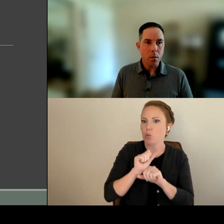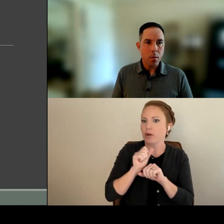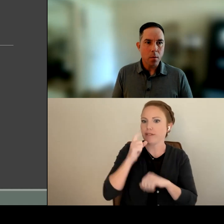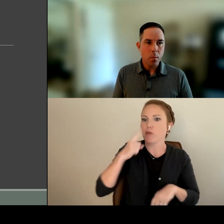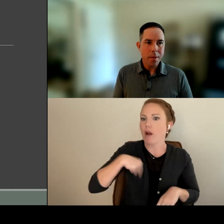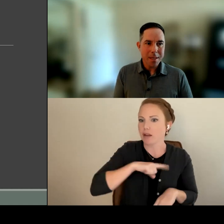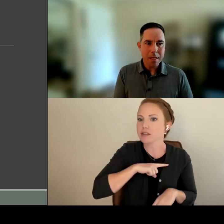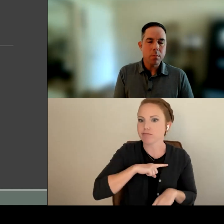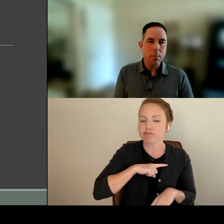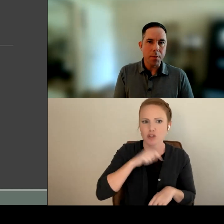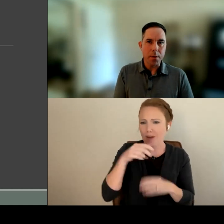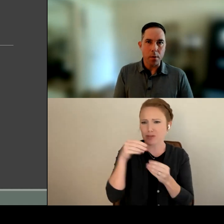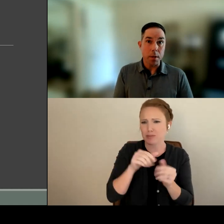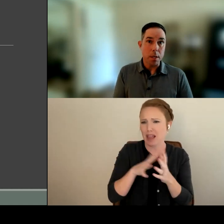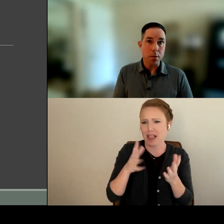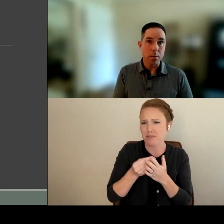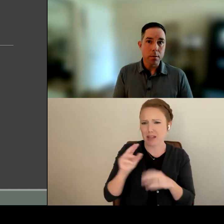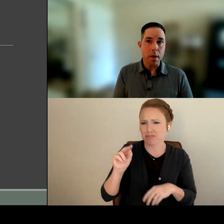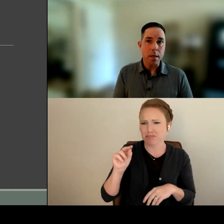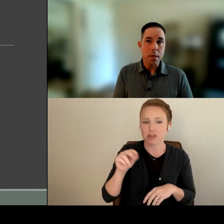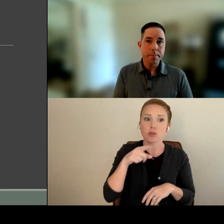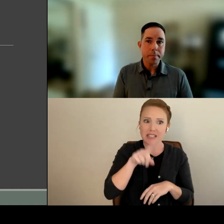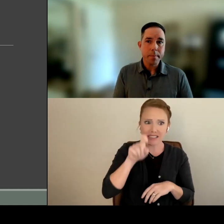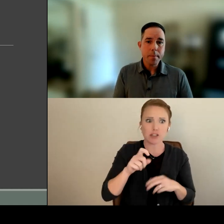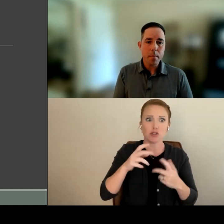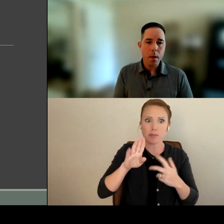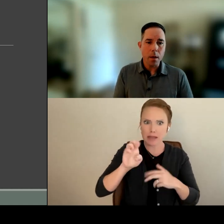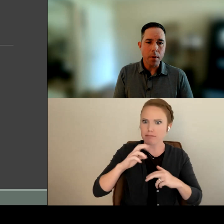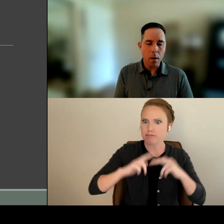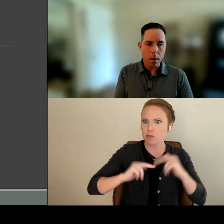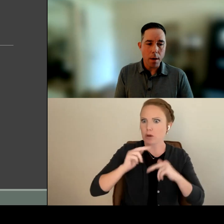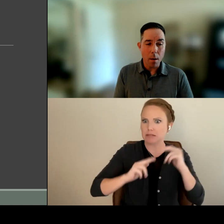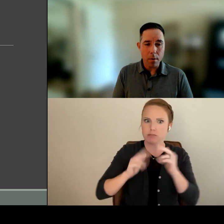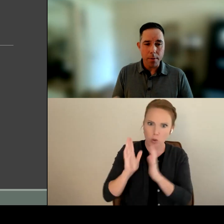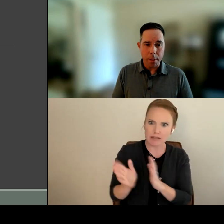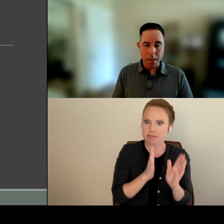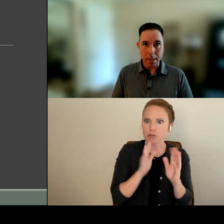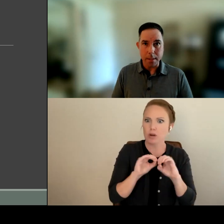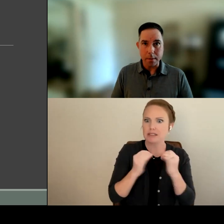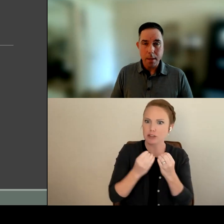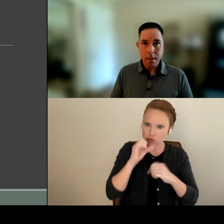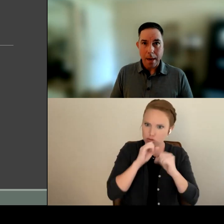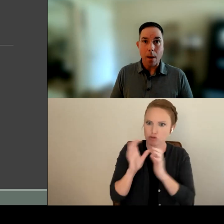So, this needs to be built into the organizational strategy. And there are a number of things that need to happen.